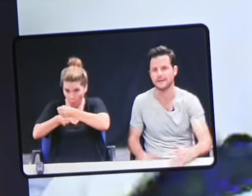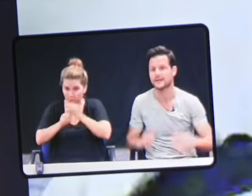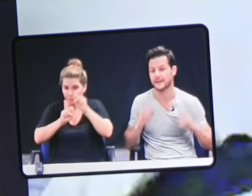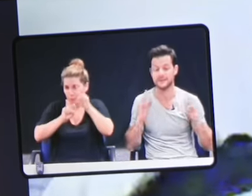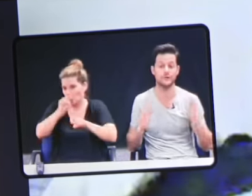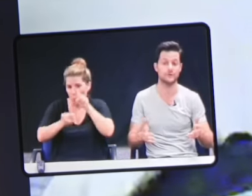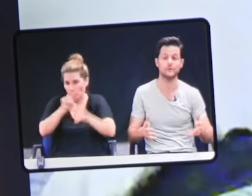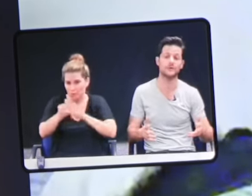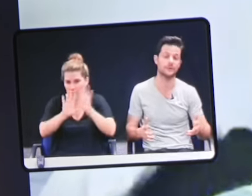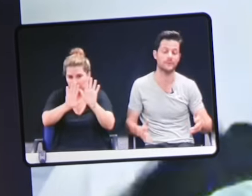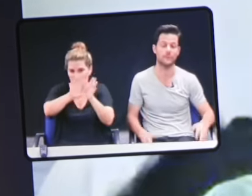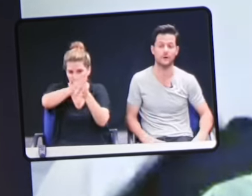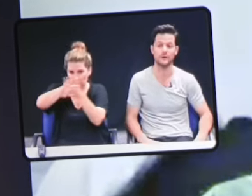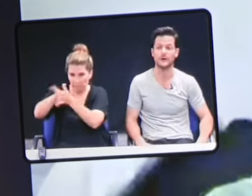and get to know you a little bit more.